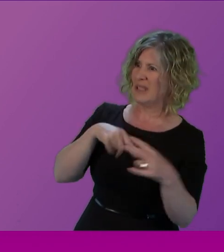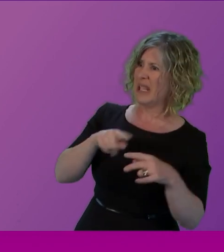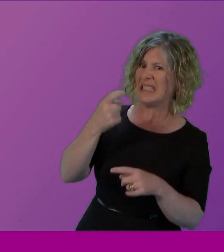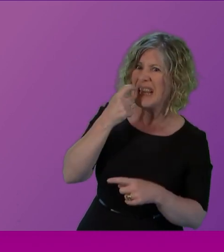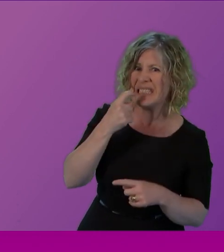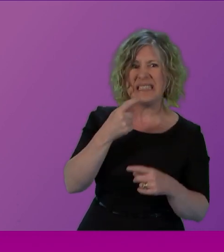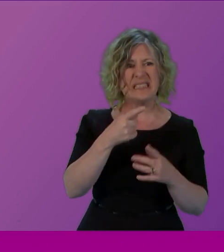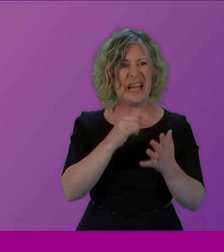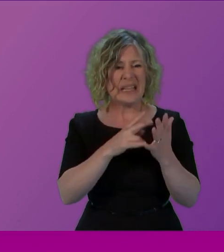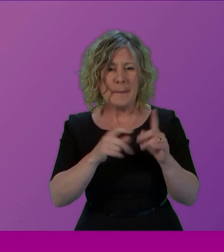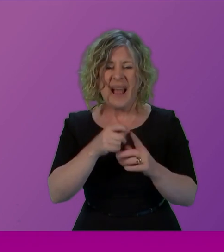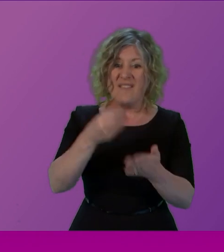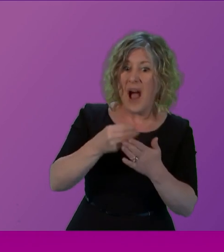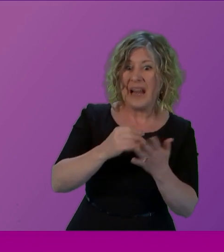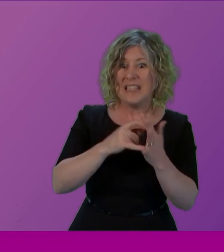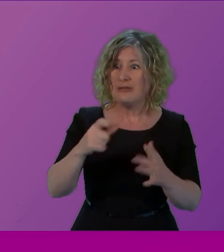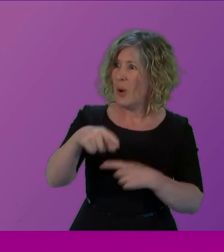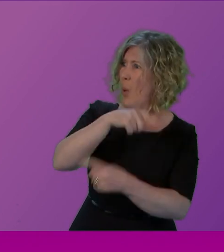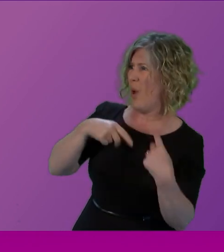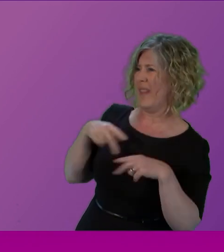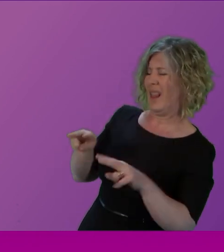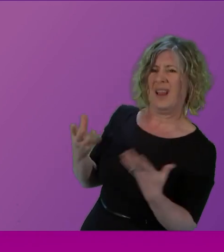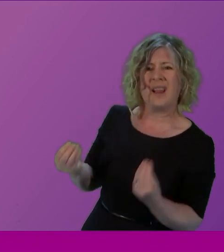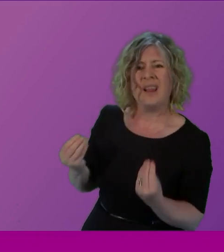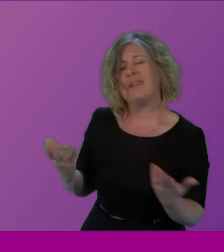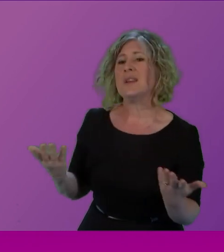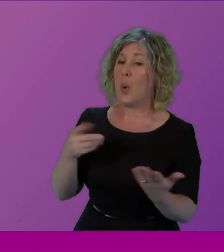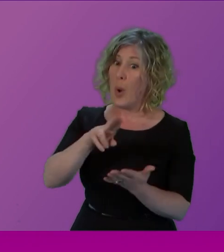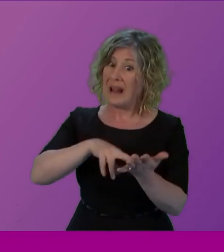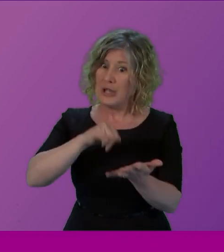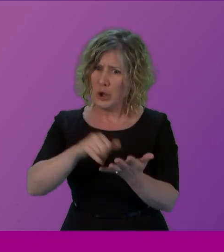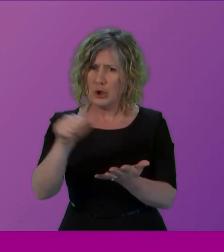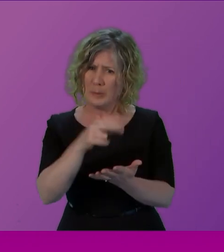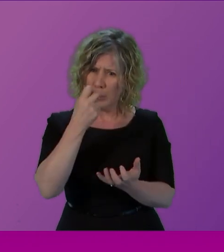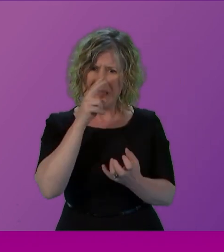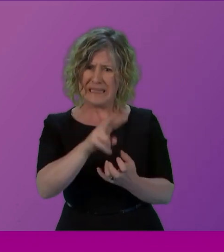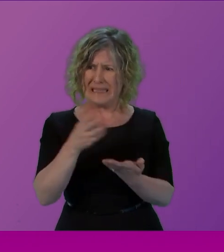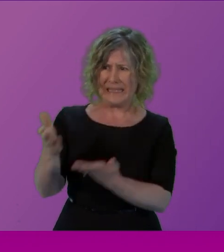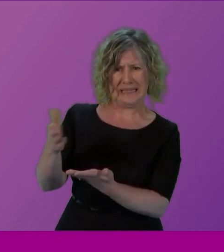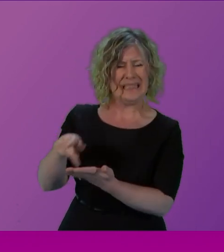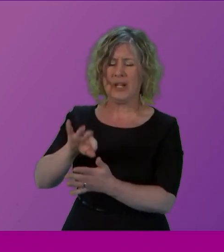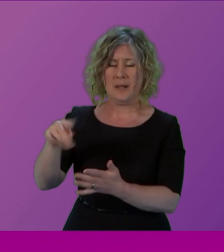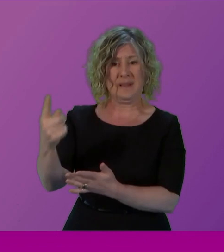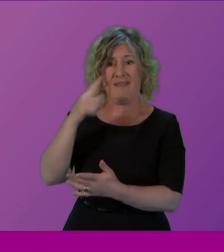Surely even Nicola Sturgeon can see that Scotland has no confidence in him and that he is not up to the top job.